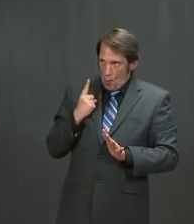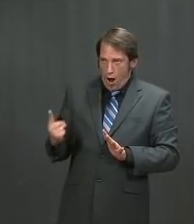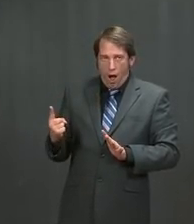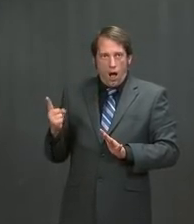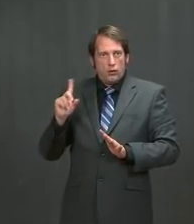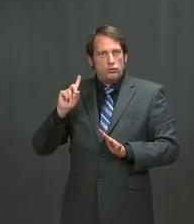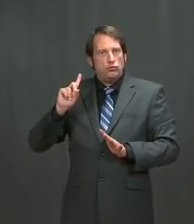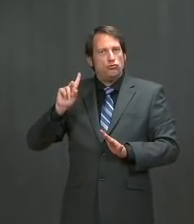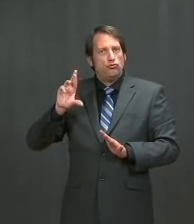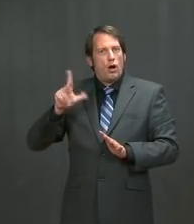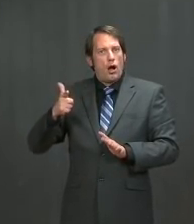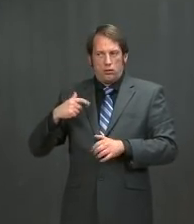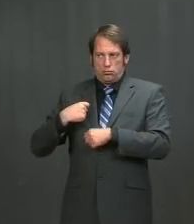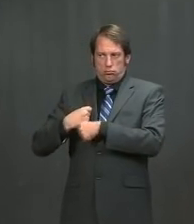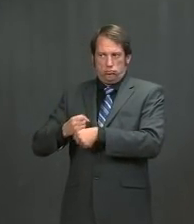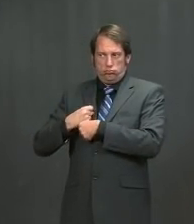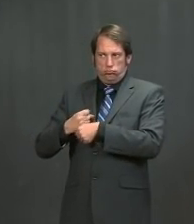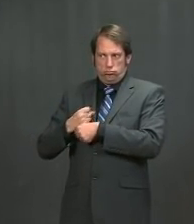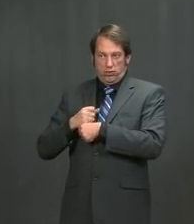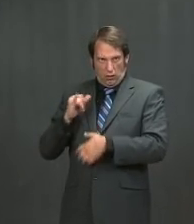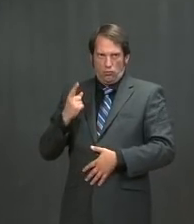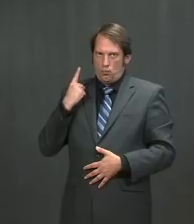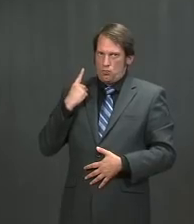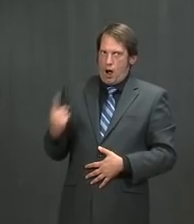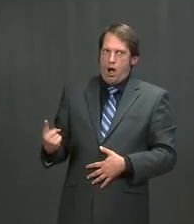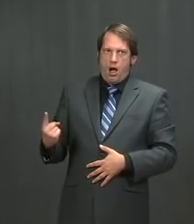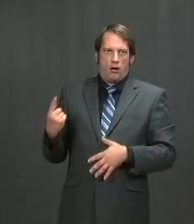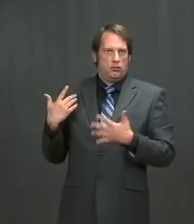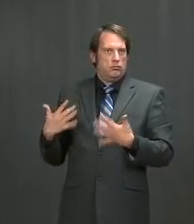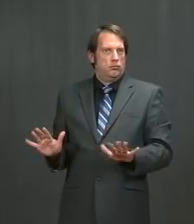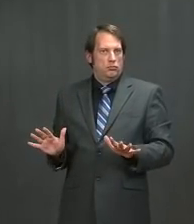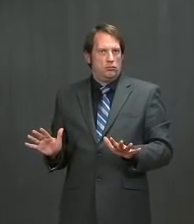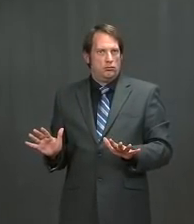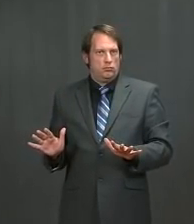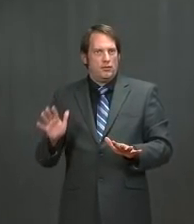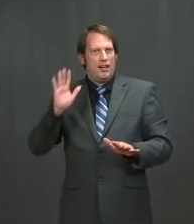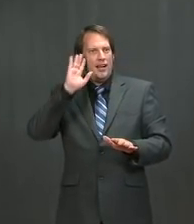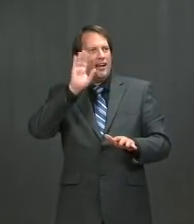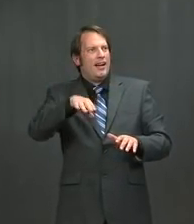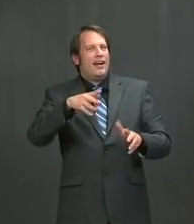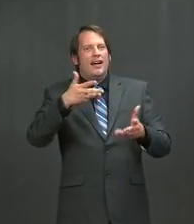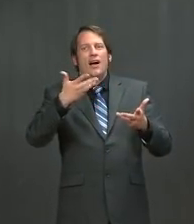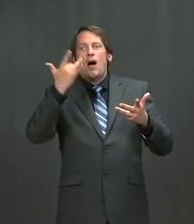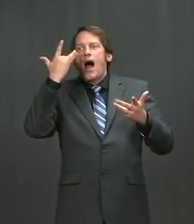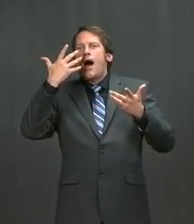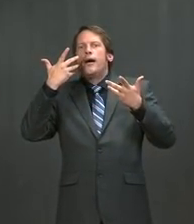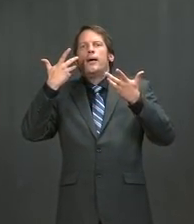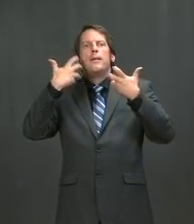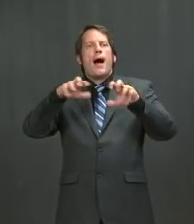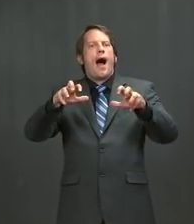given that the issue, as you well know, Kaitlan, was about the cross-contamination of AstraZeneca and Johnson & Johnson.